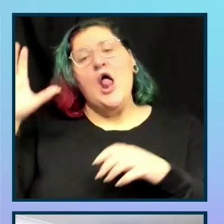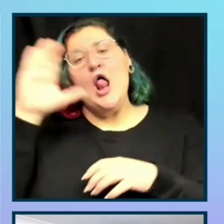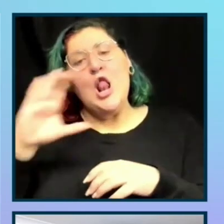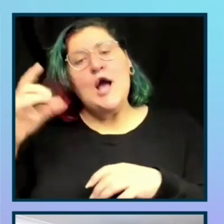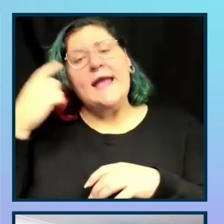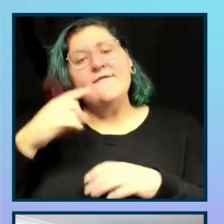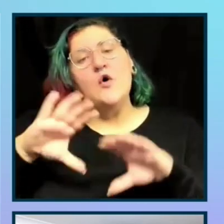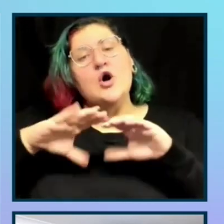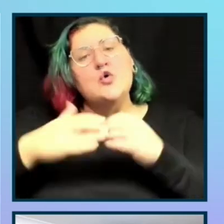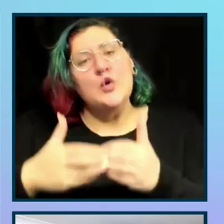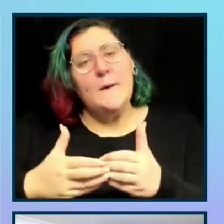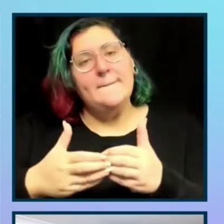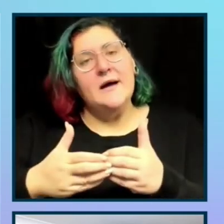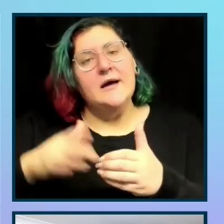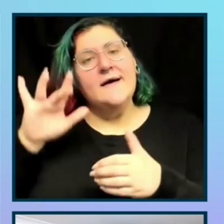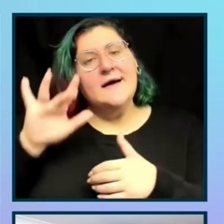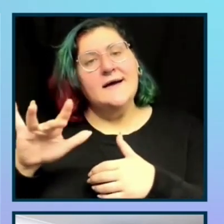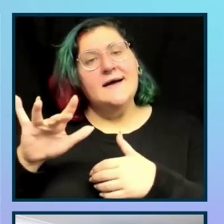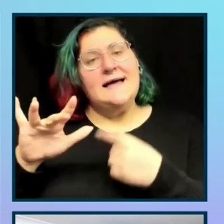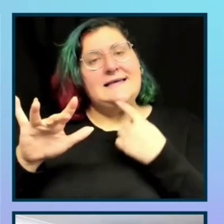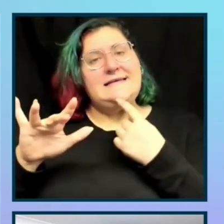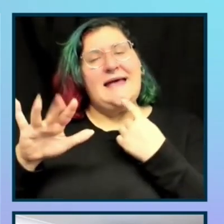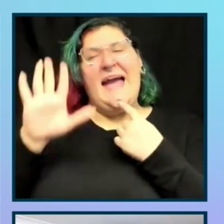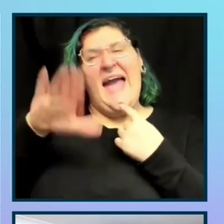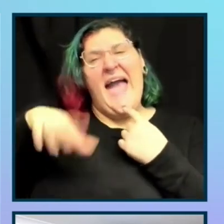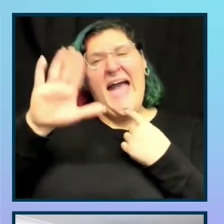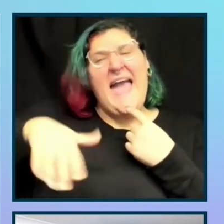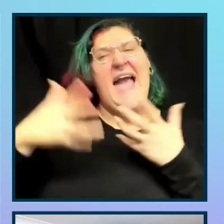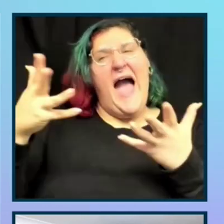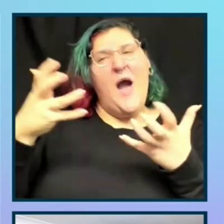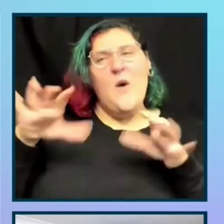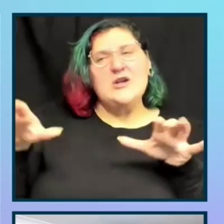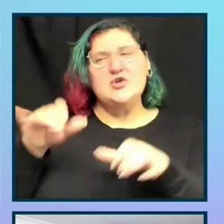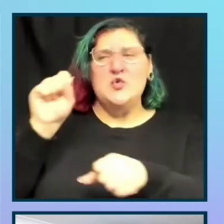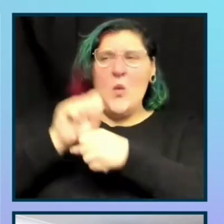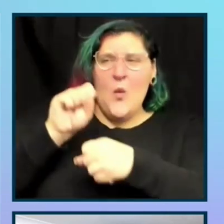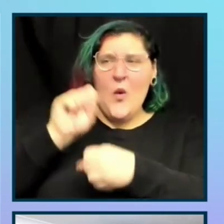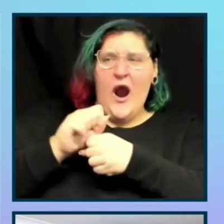hey, I want to do Pirate Legend, grinding things, to get my levels to where they need to be.